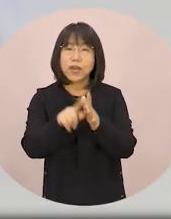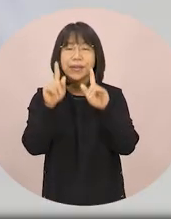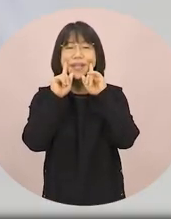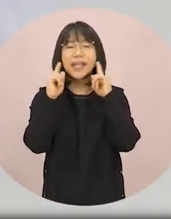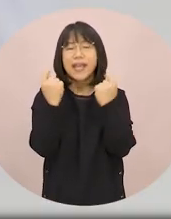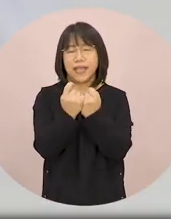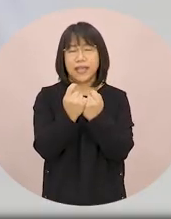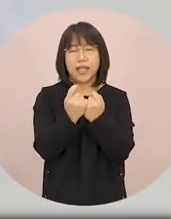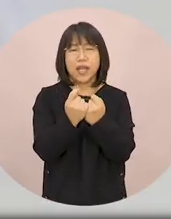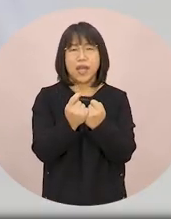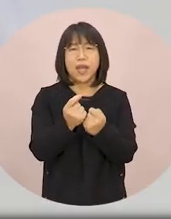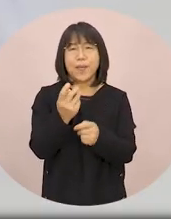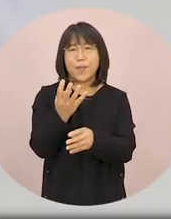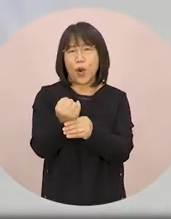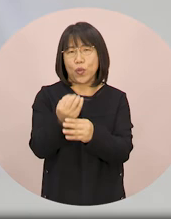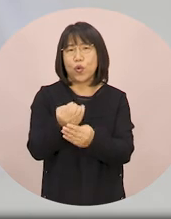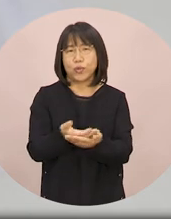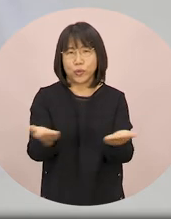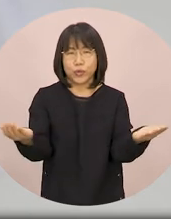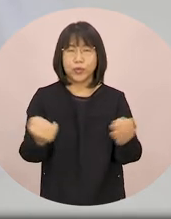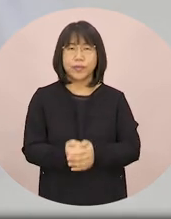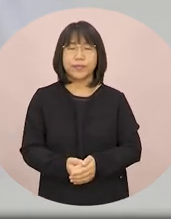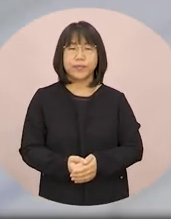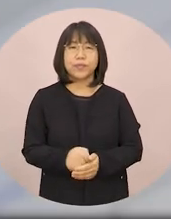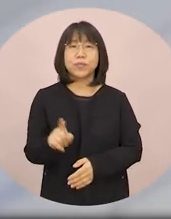when visiting publicly use facilities such as restaurants and cafes.